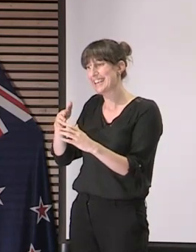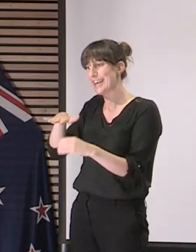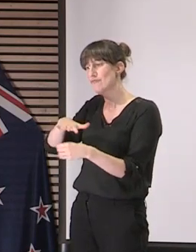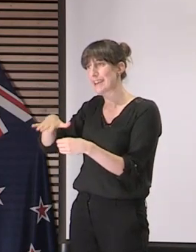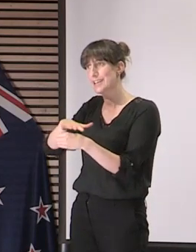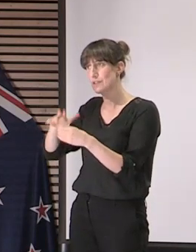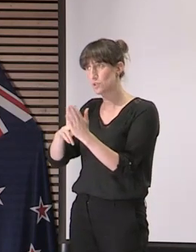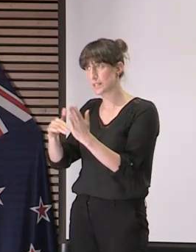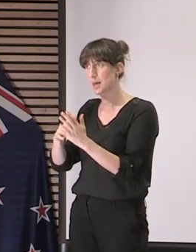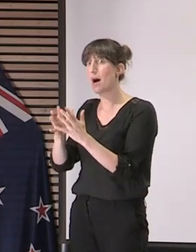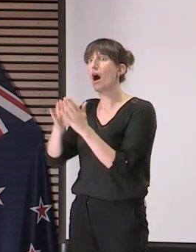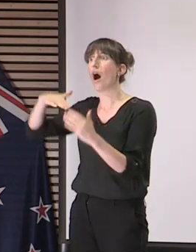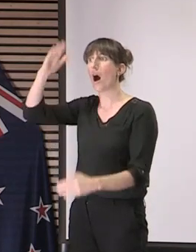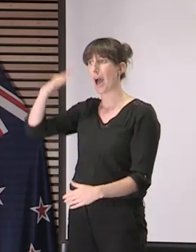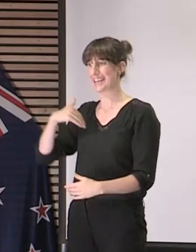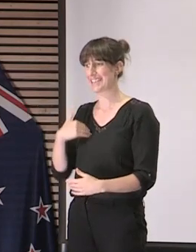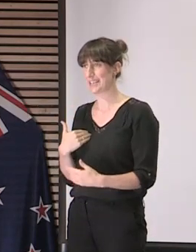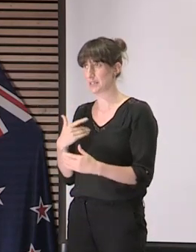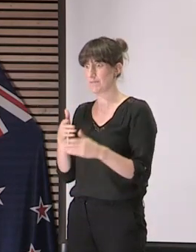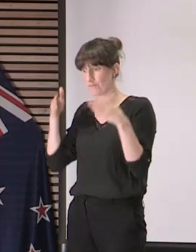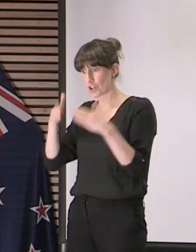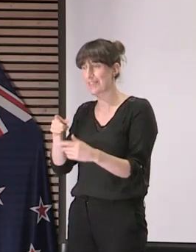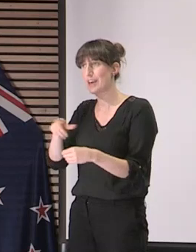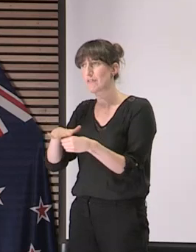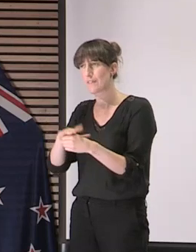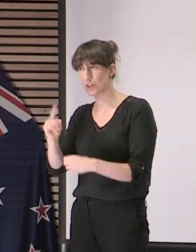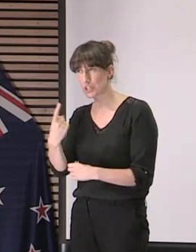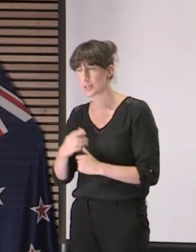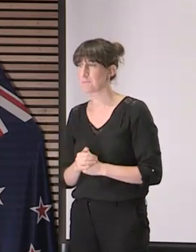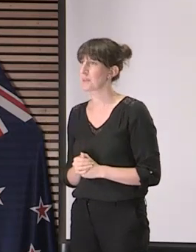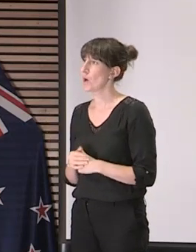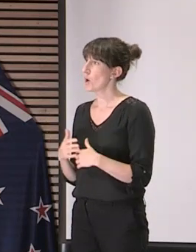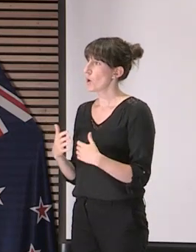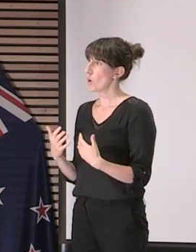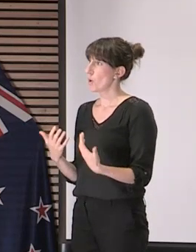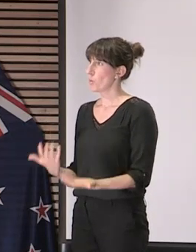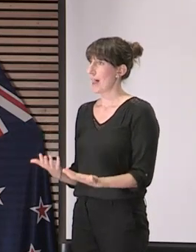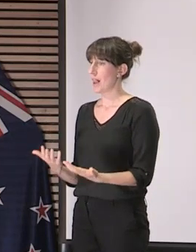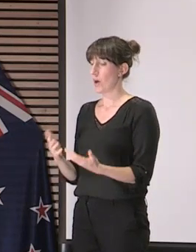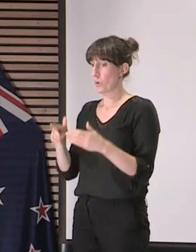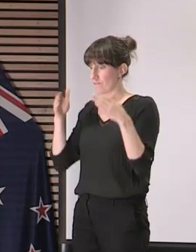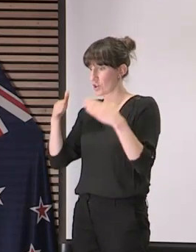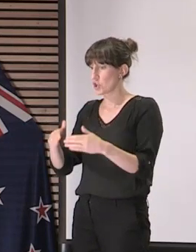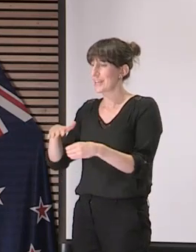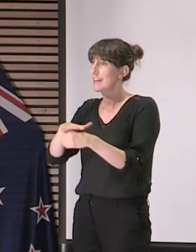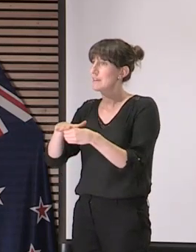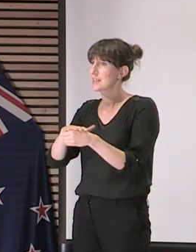identified regions where there's kids most at need?